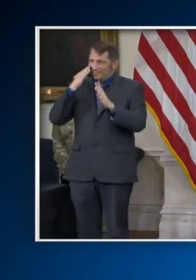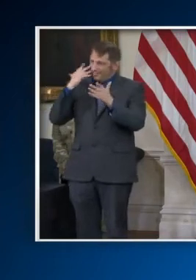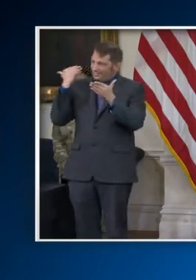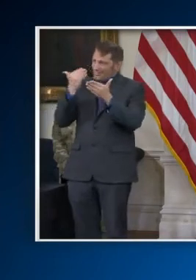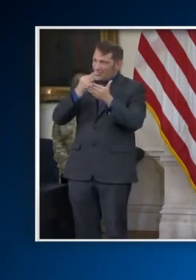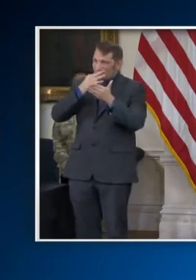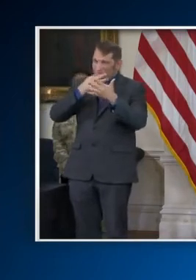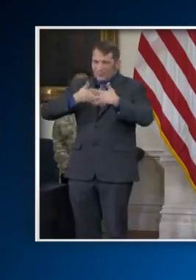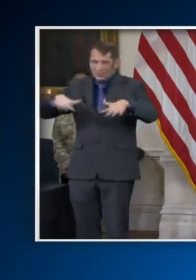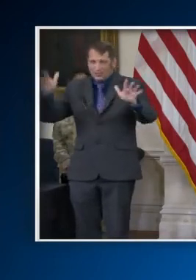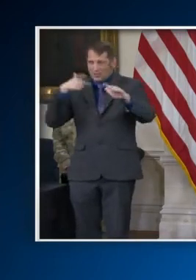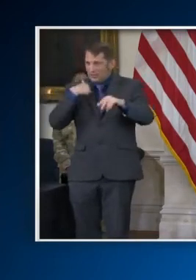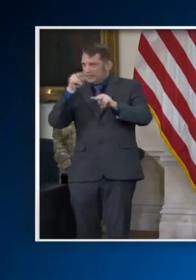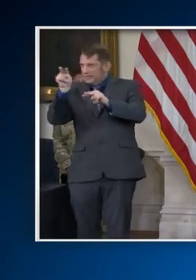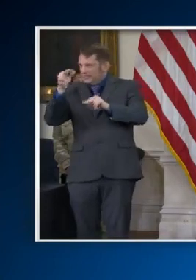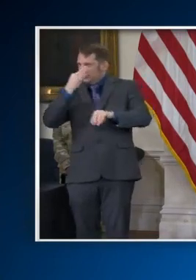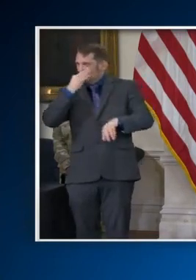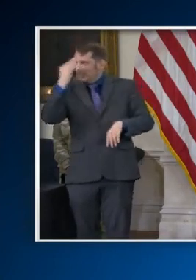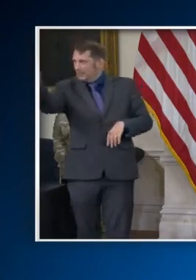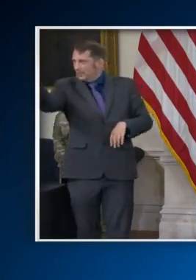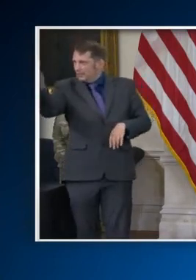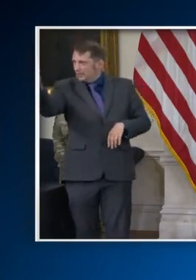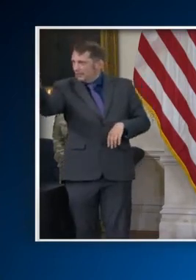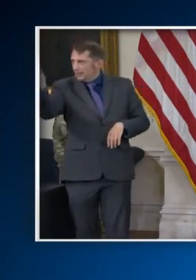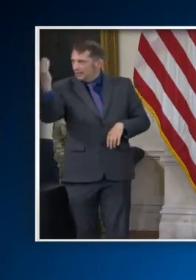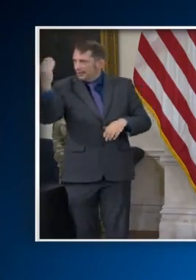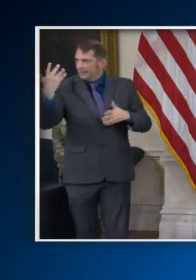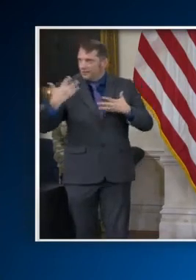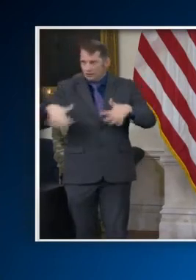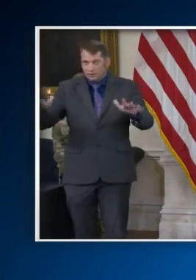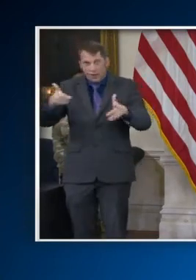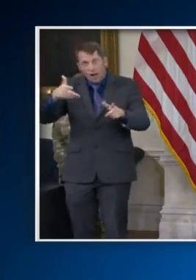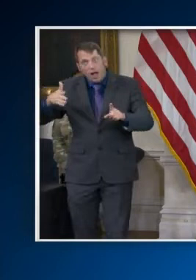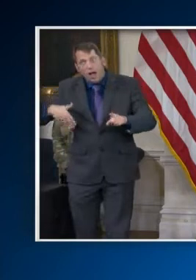WE TRULY ARE CLOSE TO THAT FLIGHT AT THE END OF THE TUNNEL,